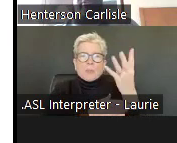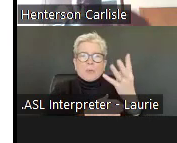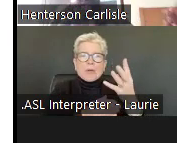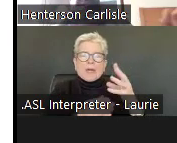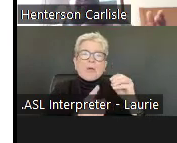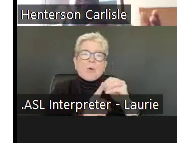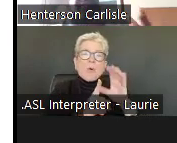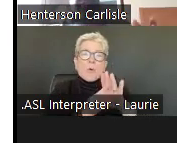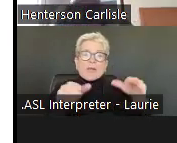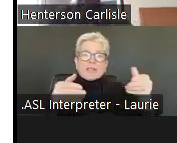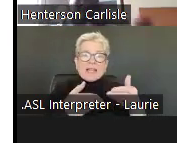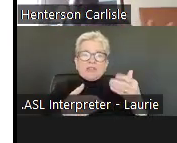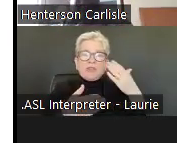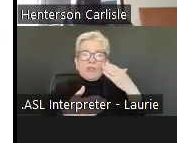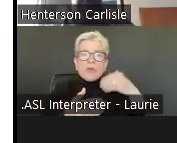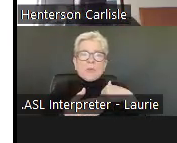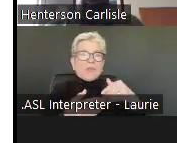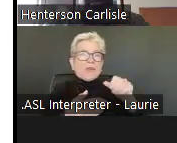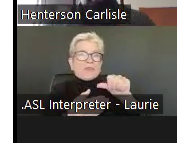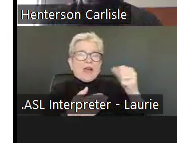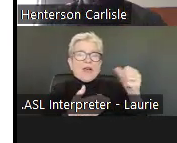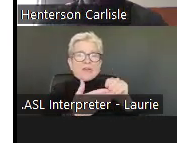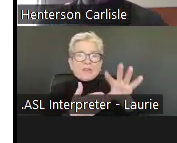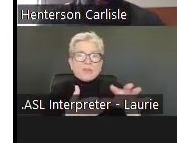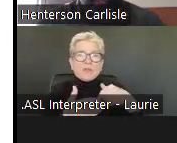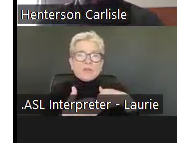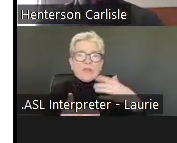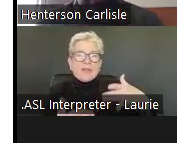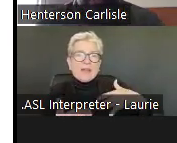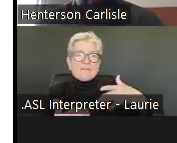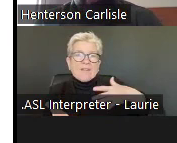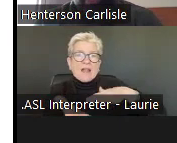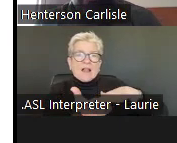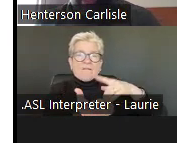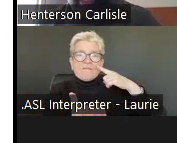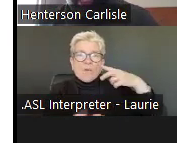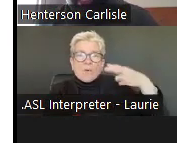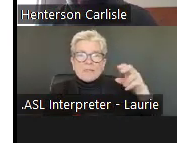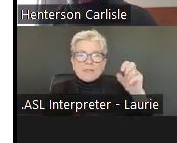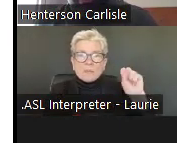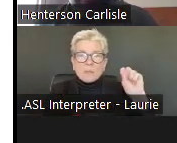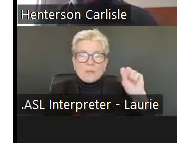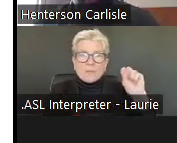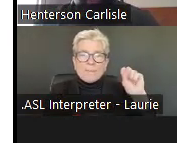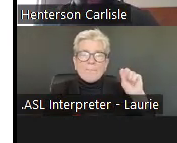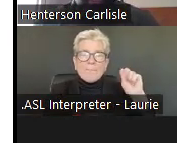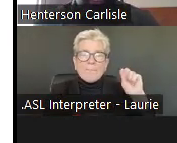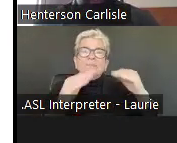other students there so they can get a feel of high school. And then this summer again,